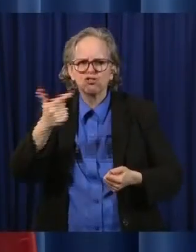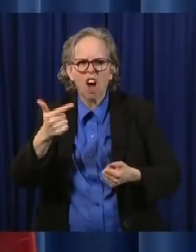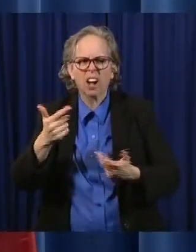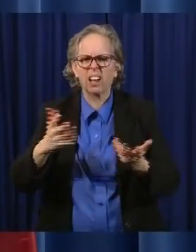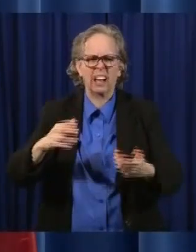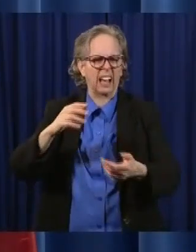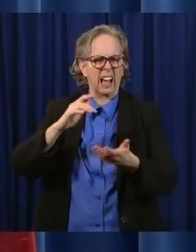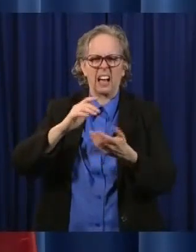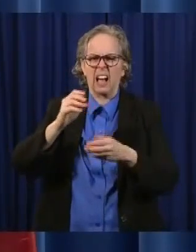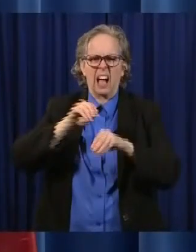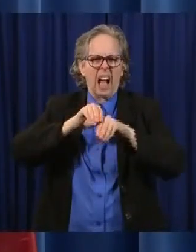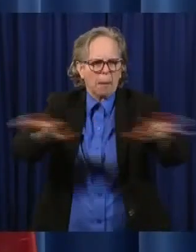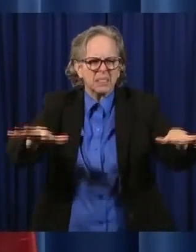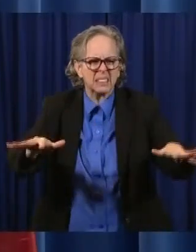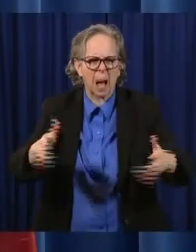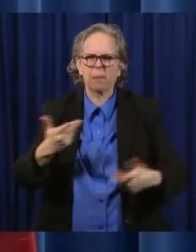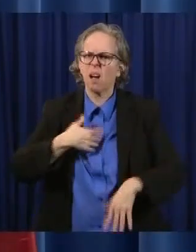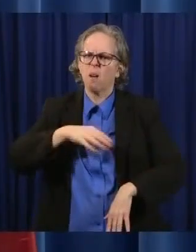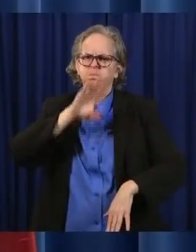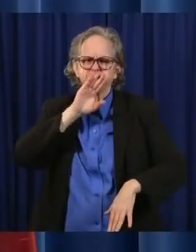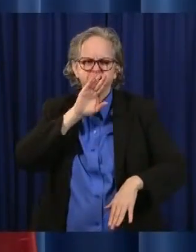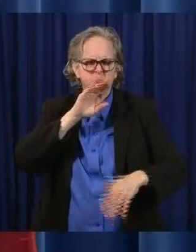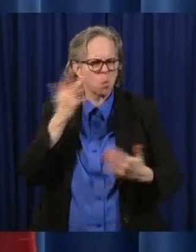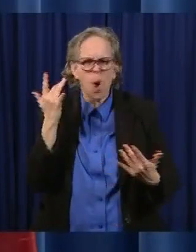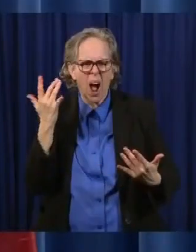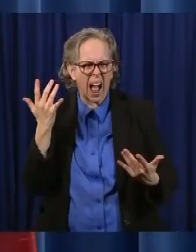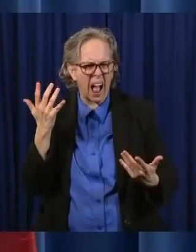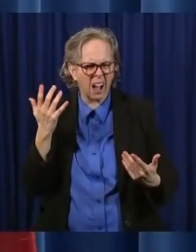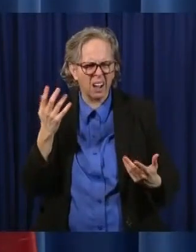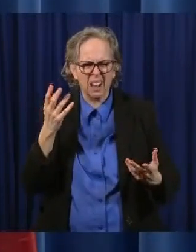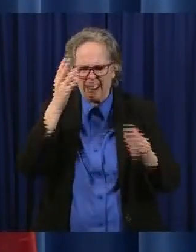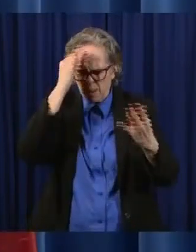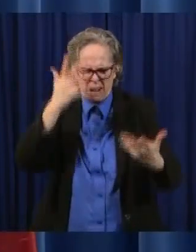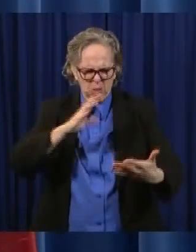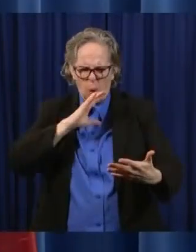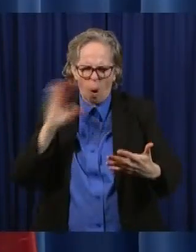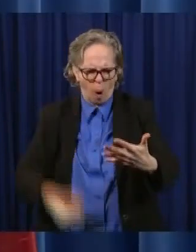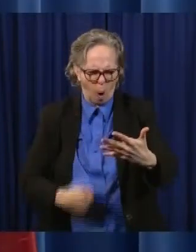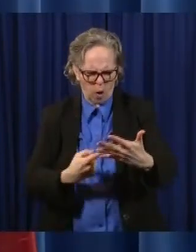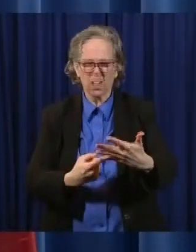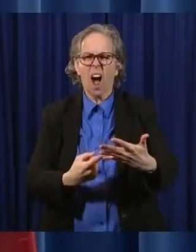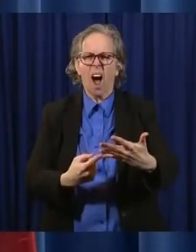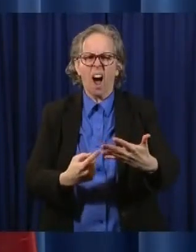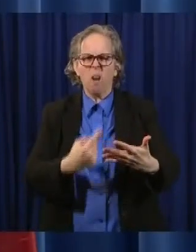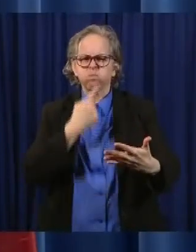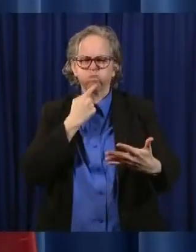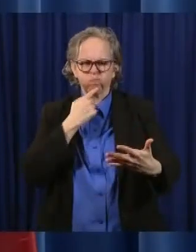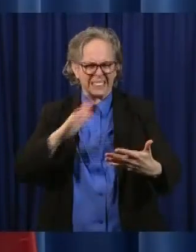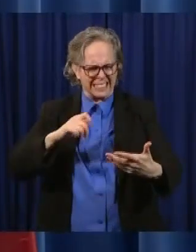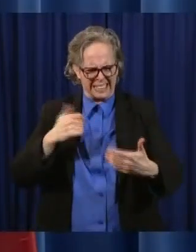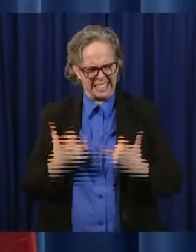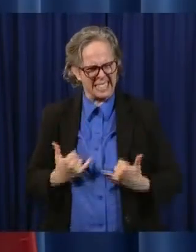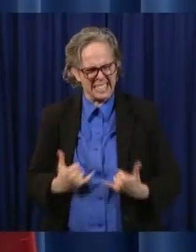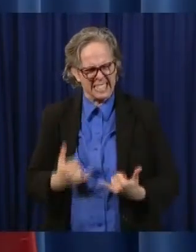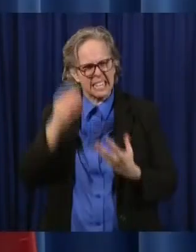GENERAL FOR EIGHT YEARS, GOING THROUGH AND TRYING TO LOOK AT DATA IN REGARD TO THE DRUG EPIDEMIC, I WAS OFTEN